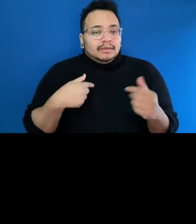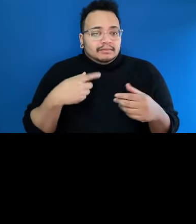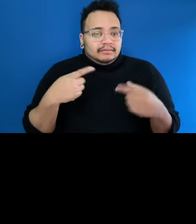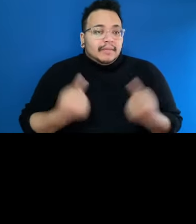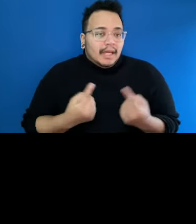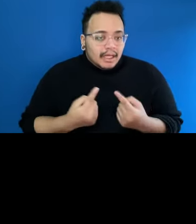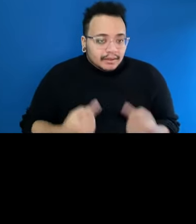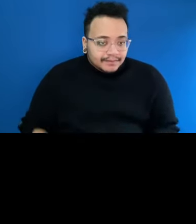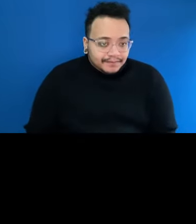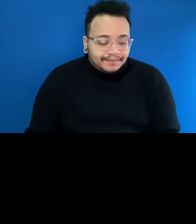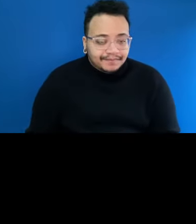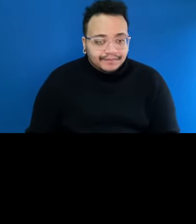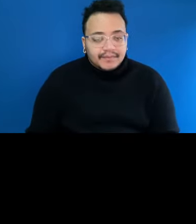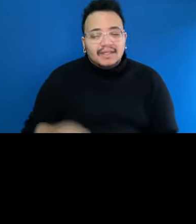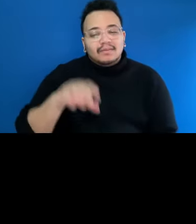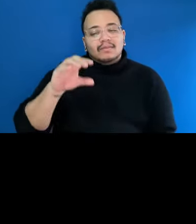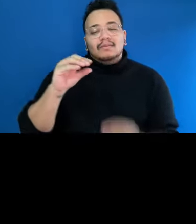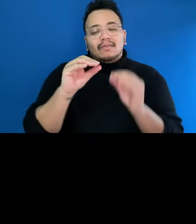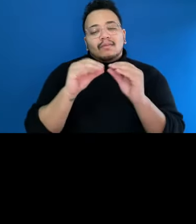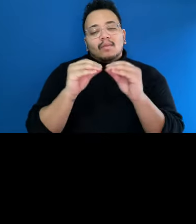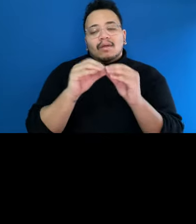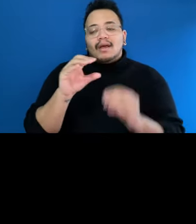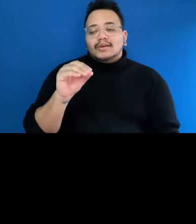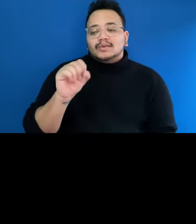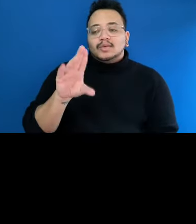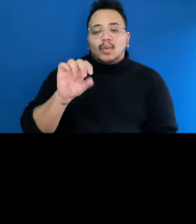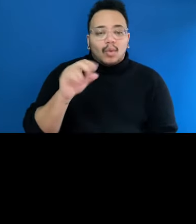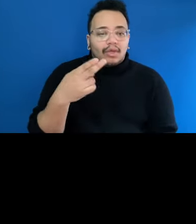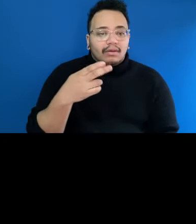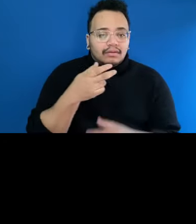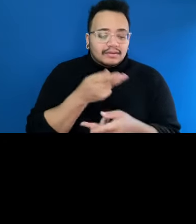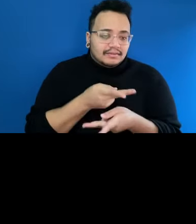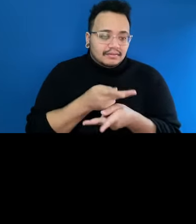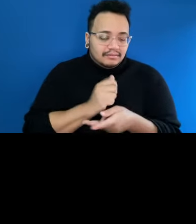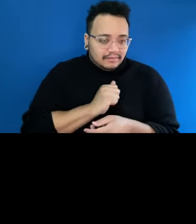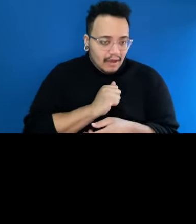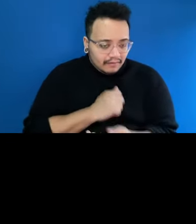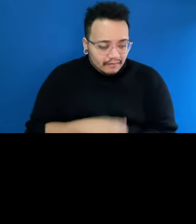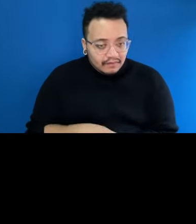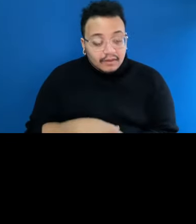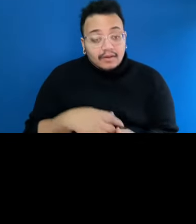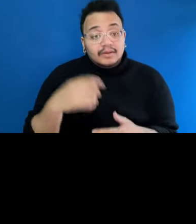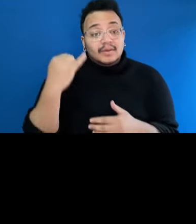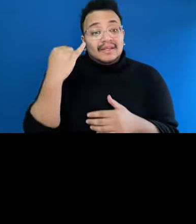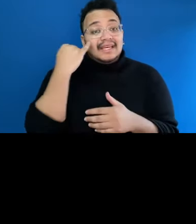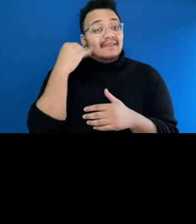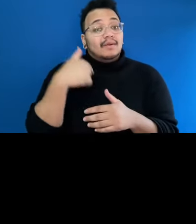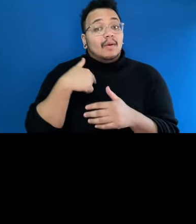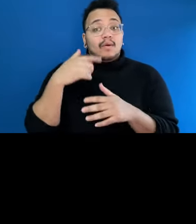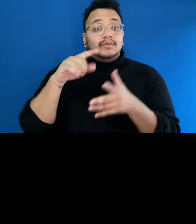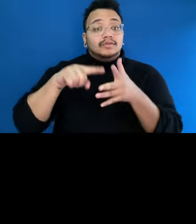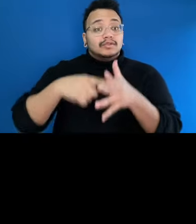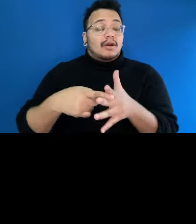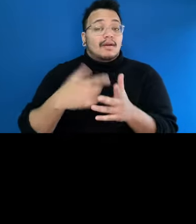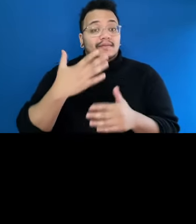so that once you have adopted health risk behavior, they can then in turn lead to disease,